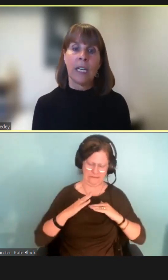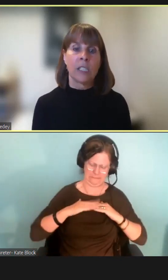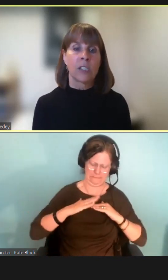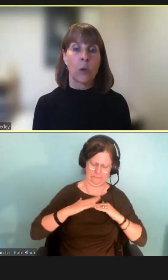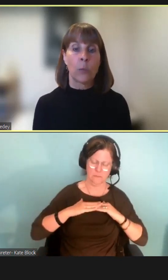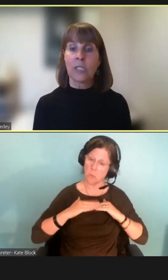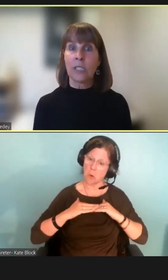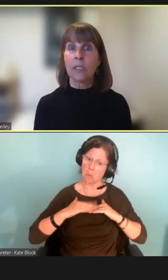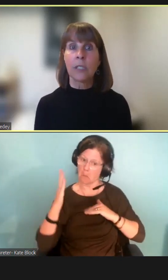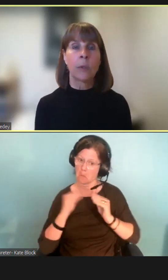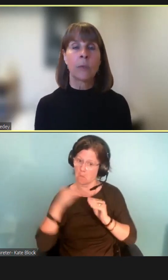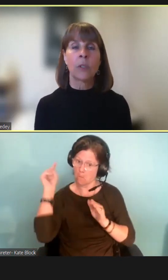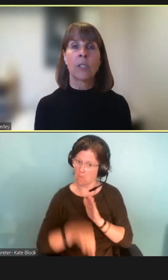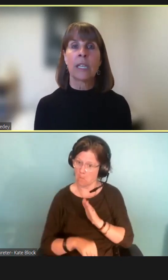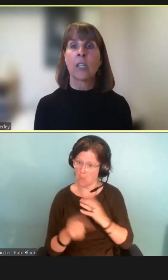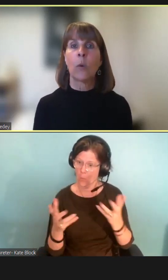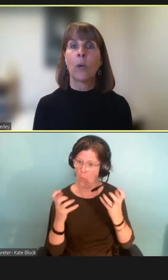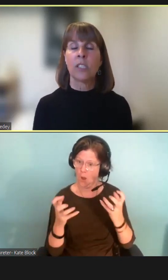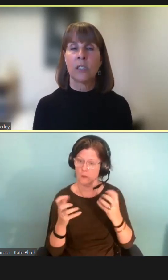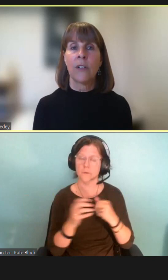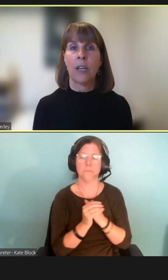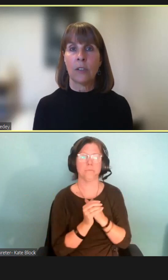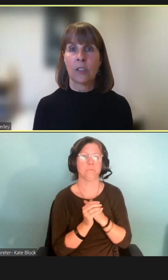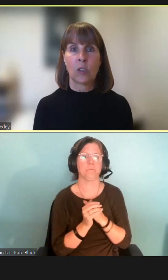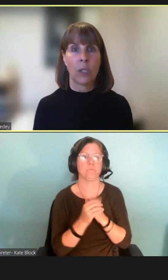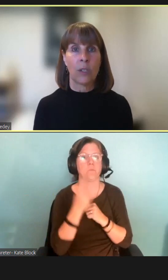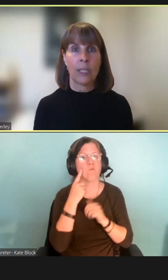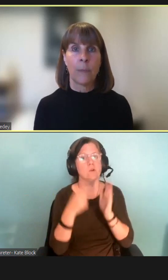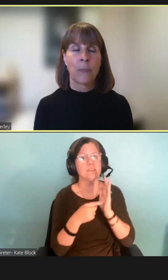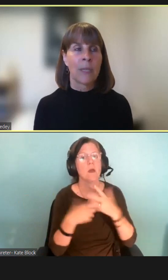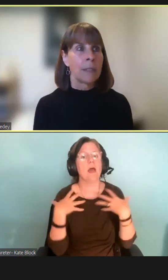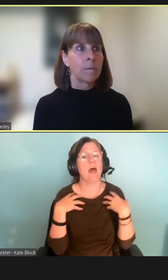so particularly when we're looking at the question of Health disparity let's